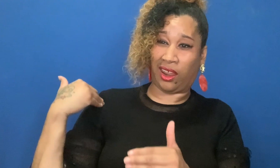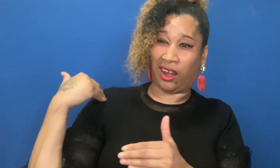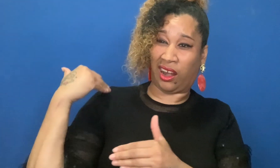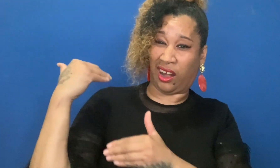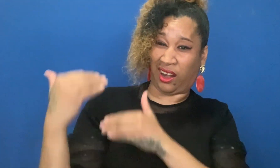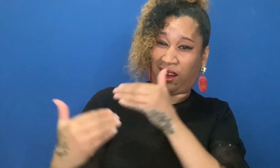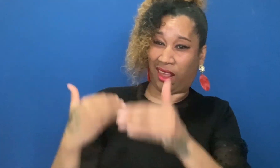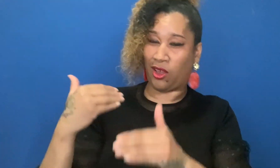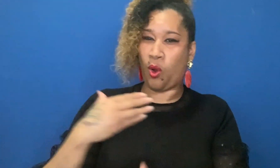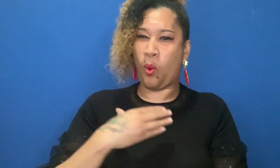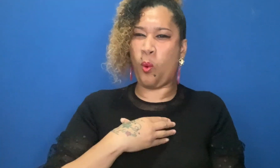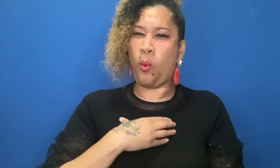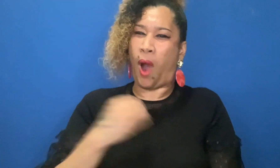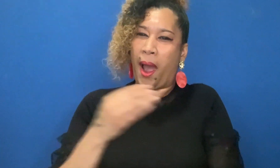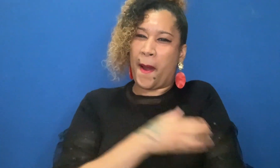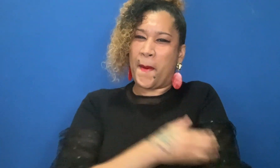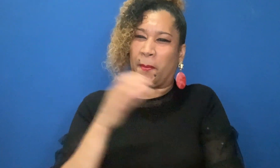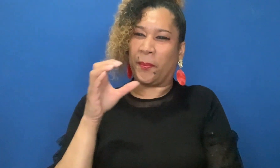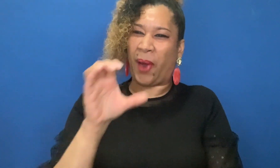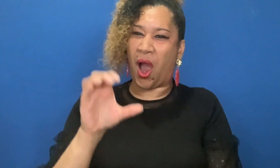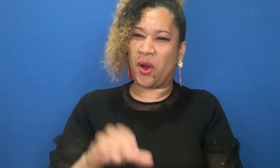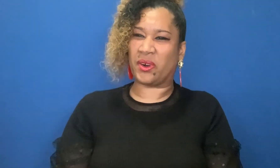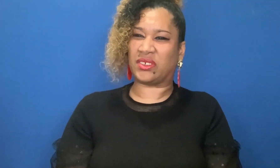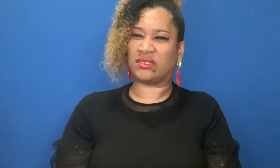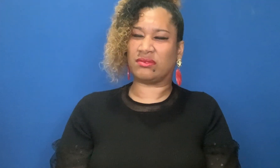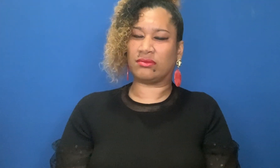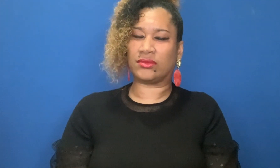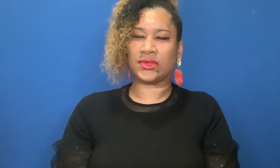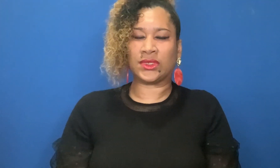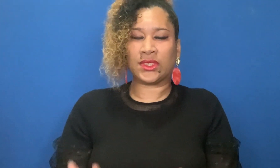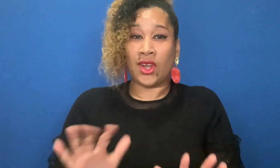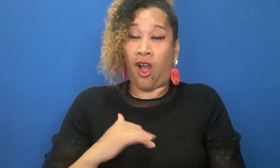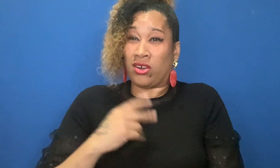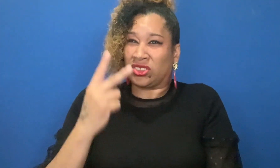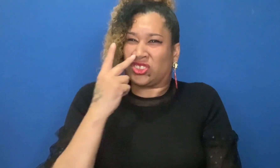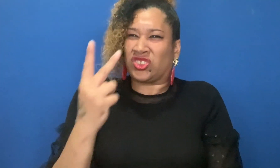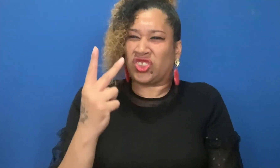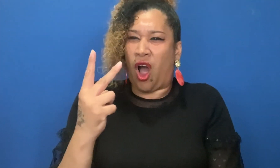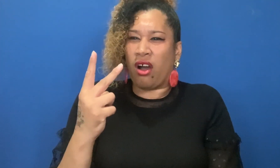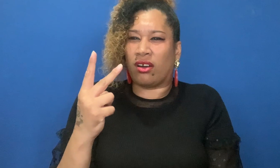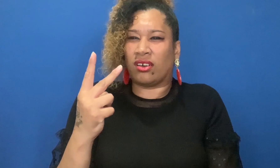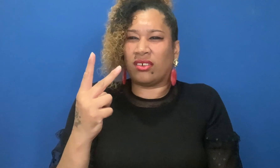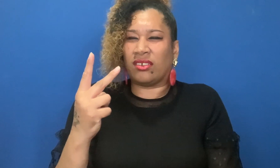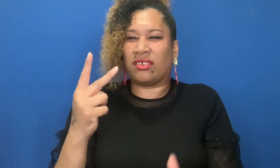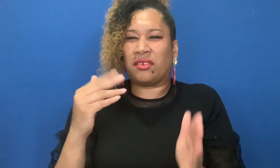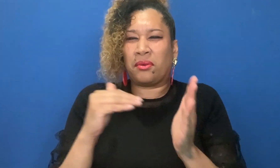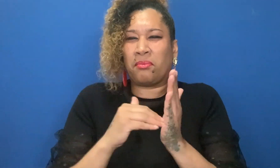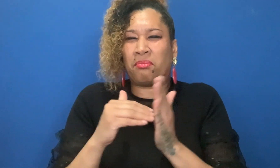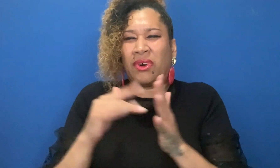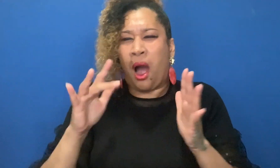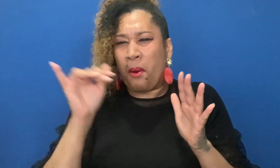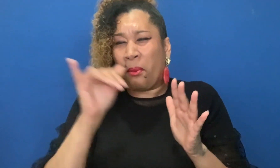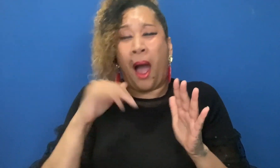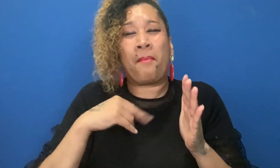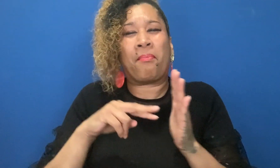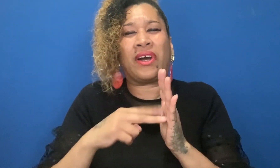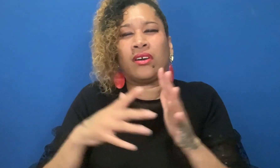Their legacy of white power. I saw millions...